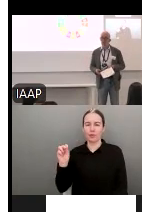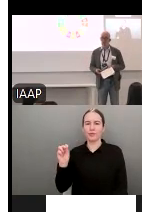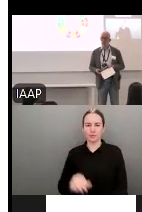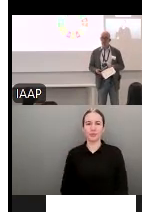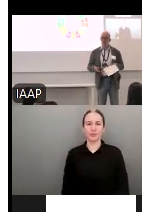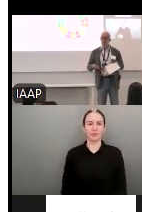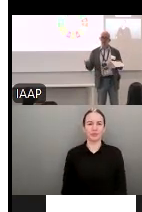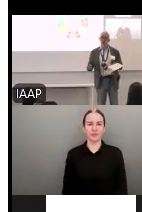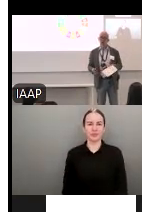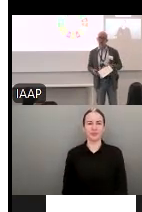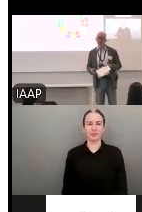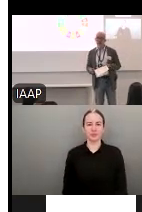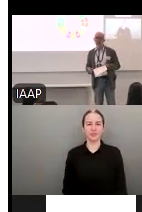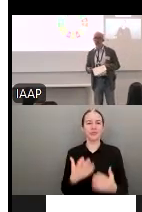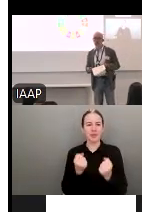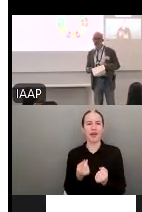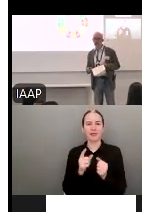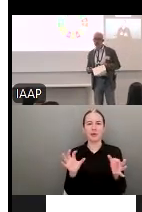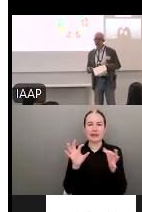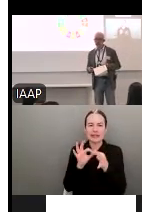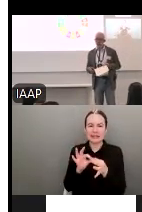and the agenda for 2030.